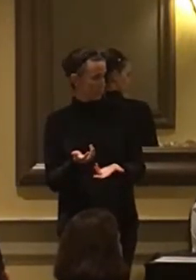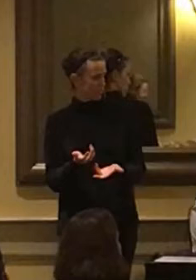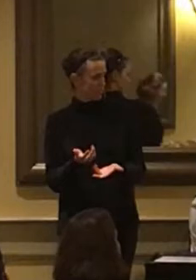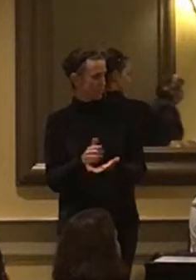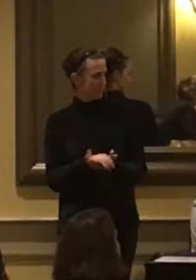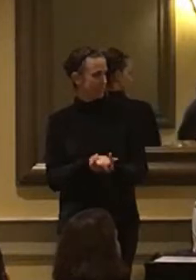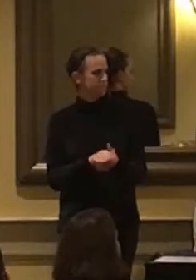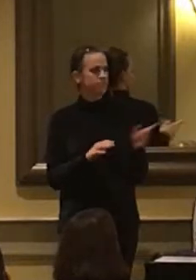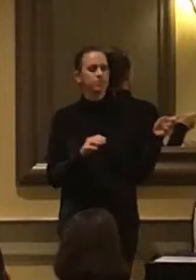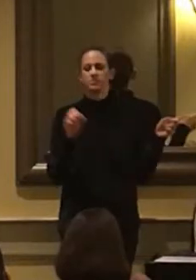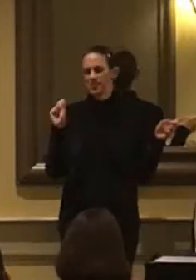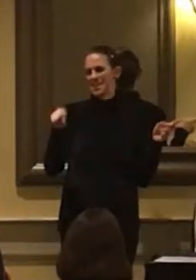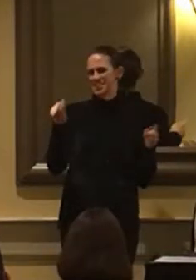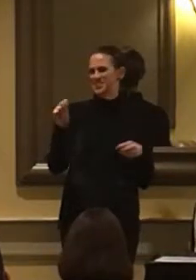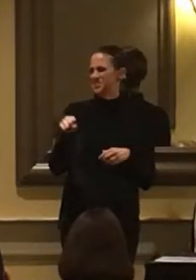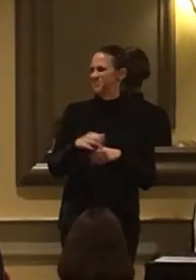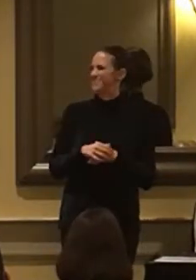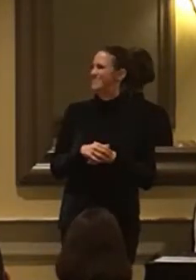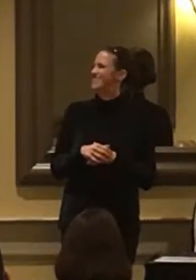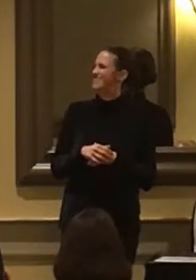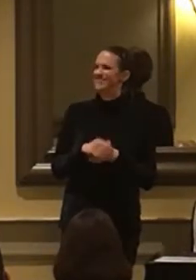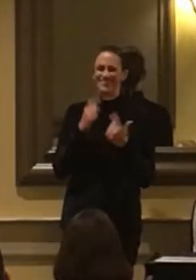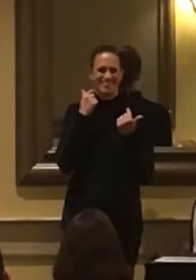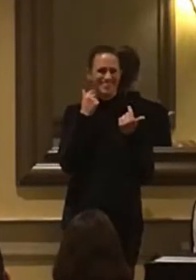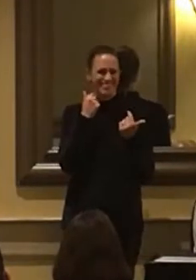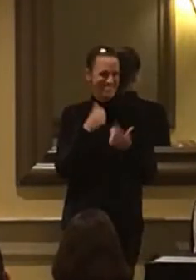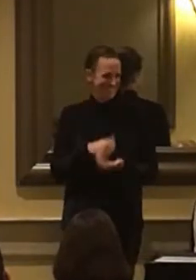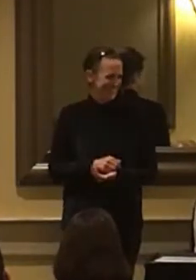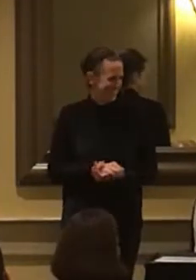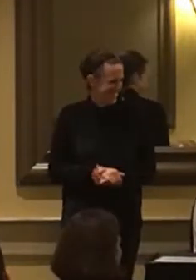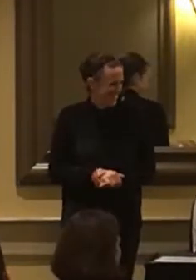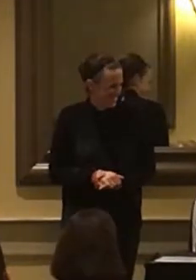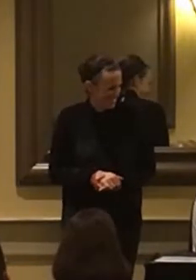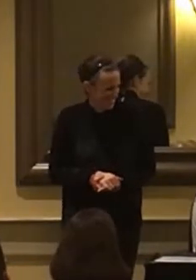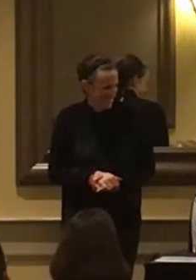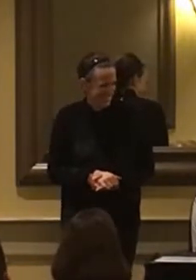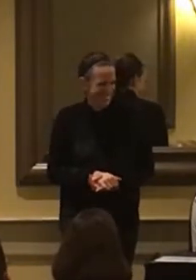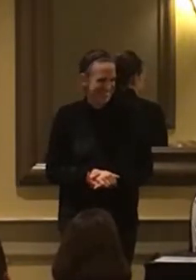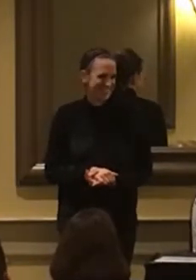Yes. It did.